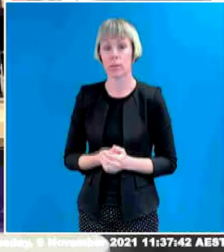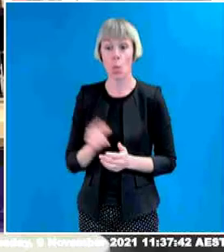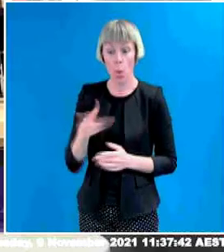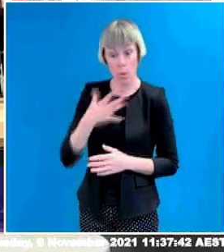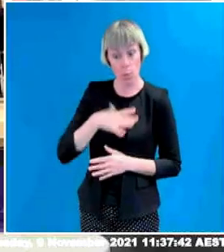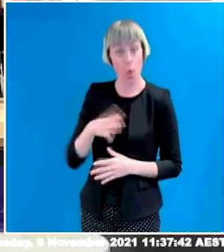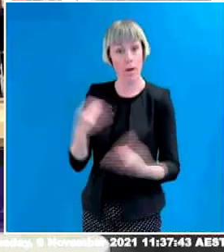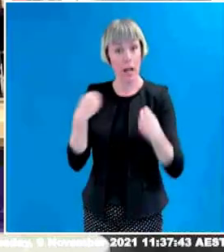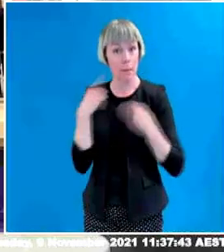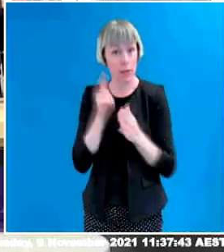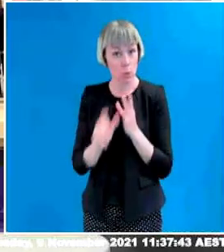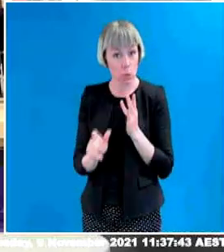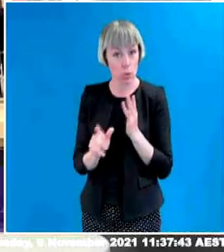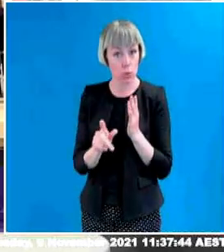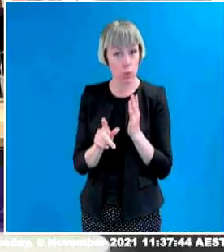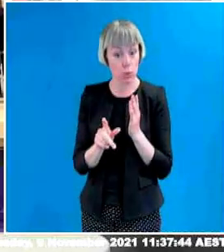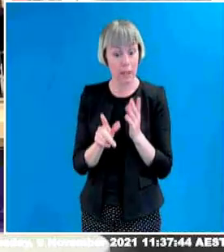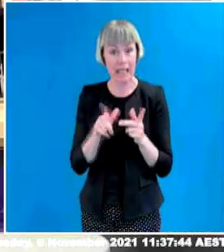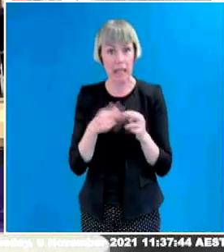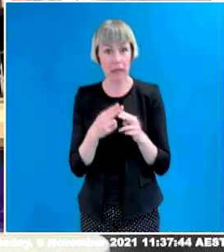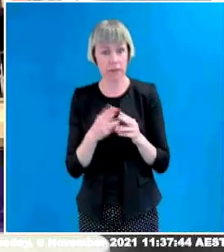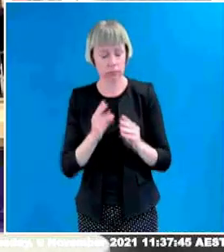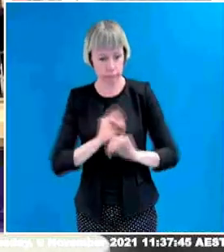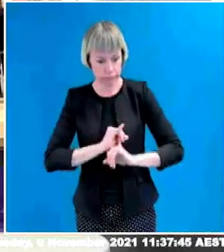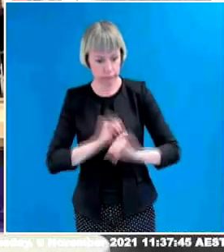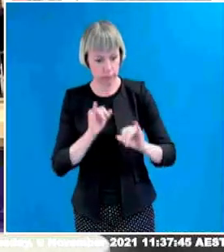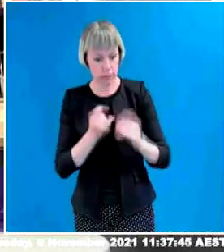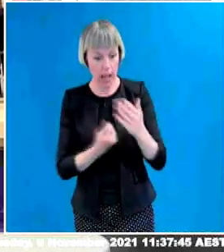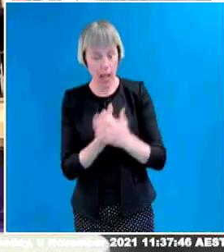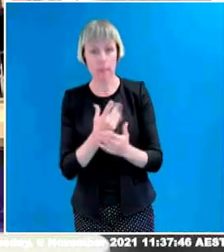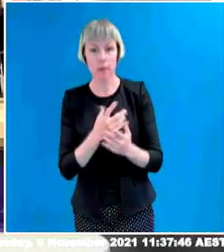report at the very first instance on how they are impacting persons with